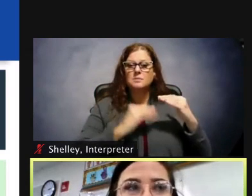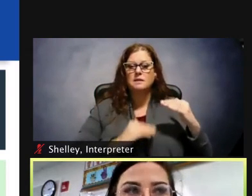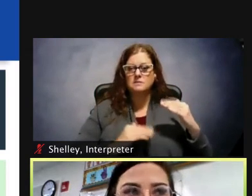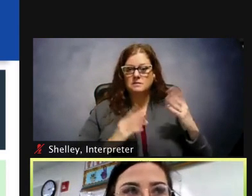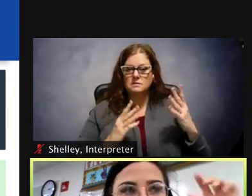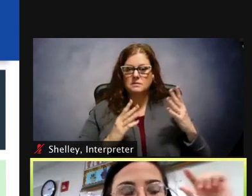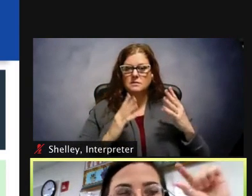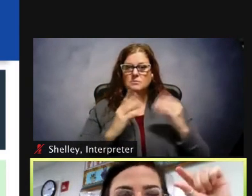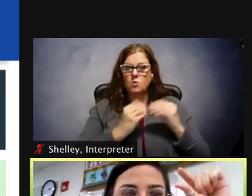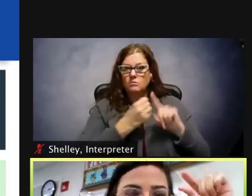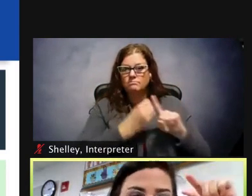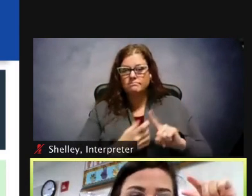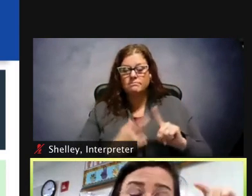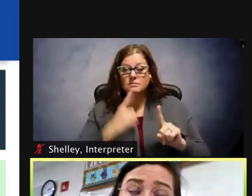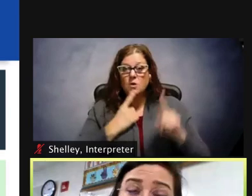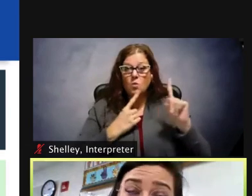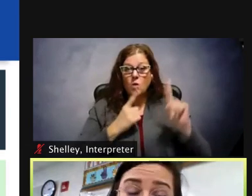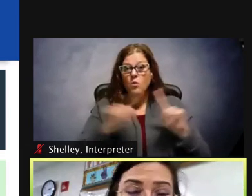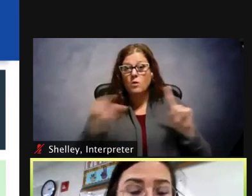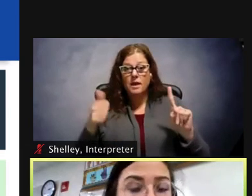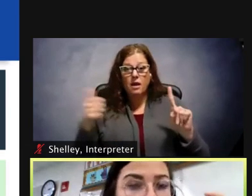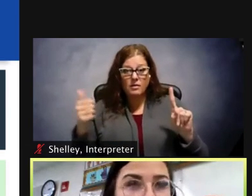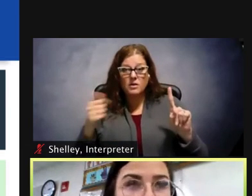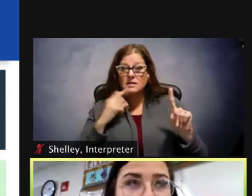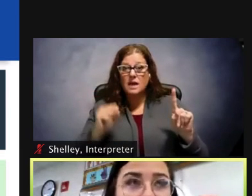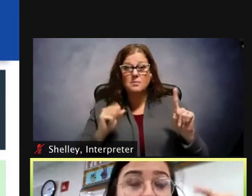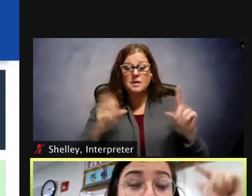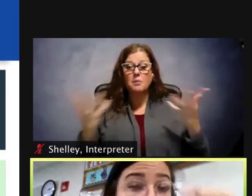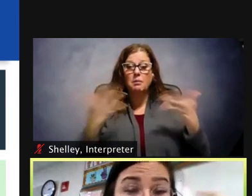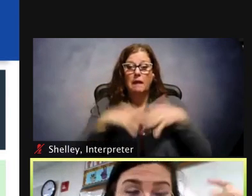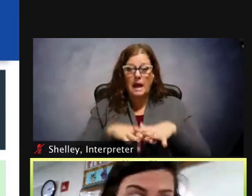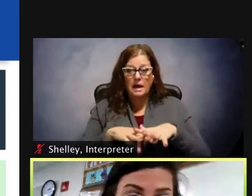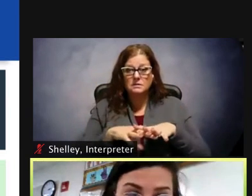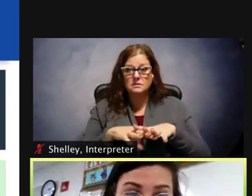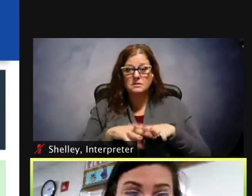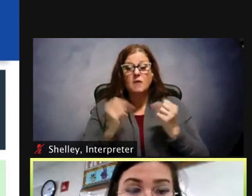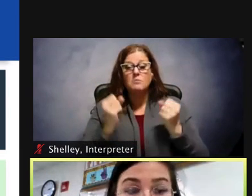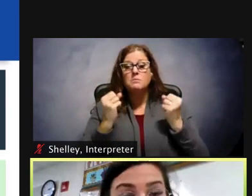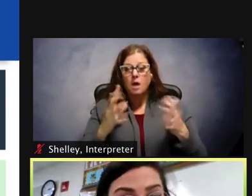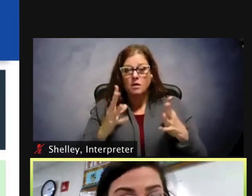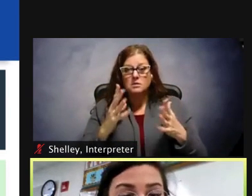have to be one or the other, it really can be a blend of multiple ones of those throughout the day